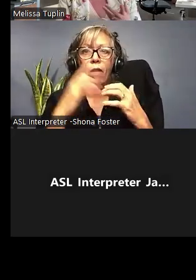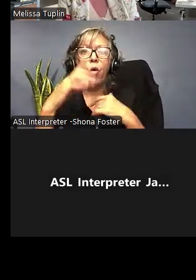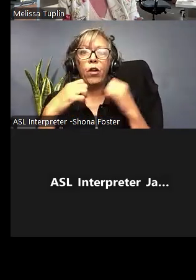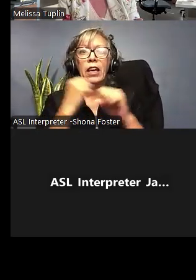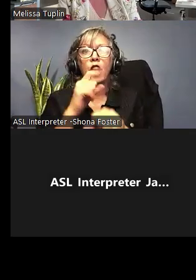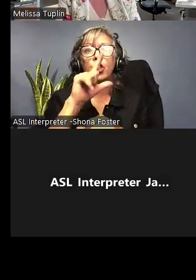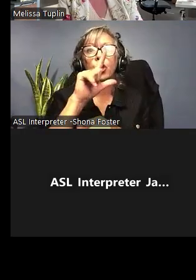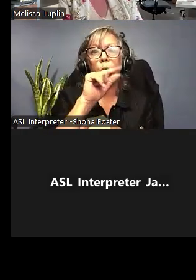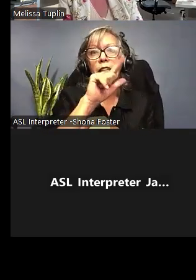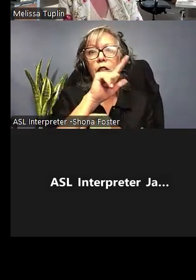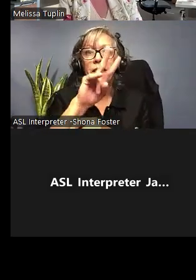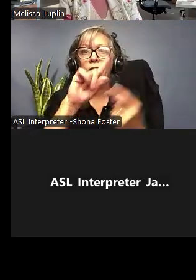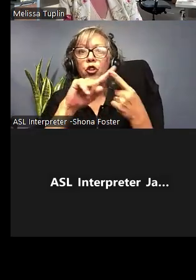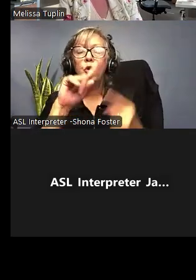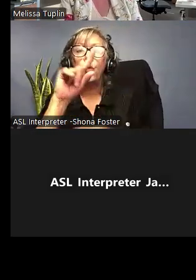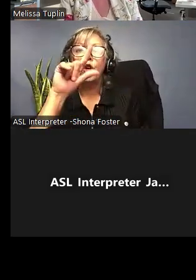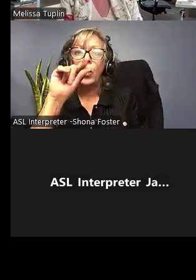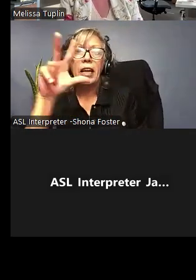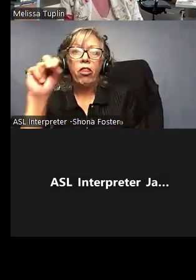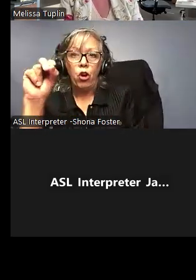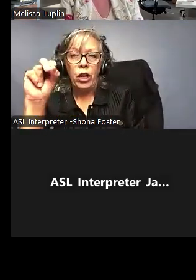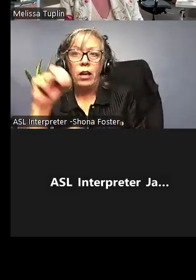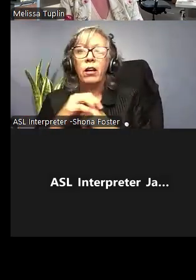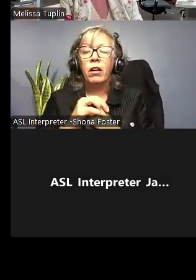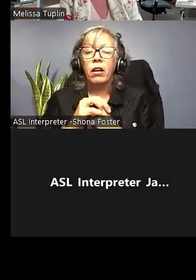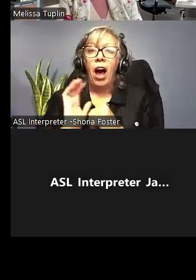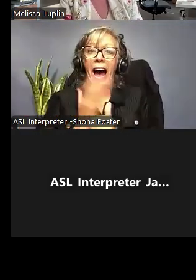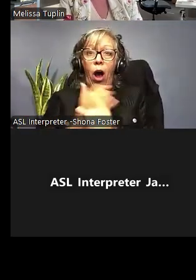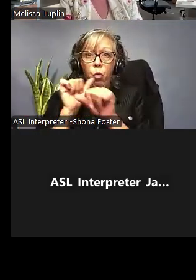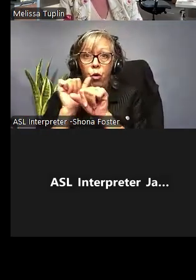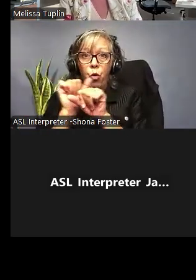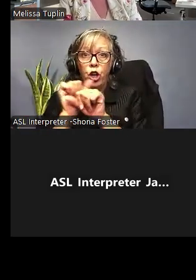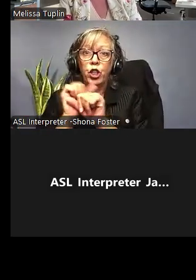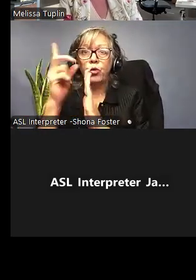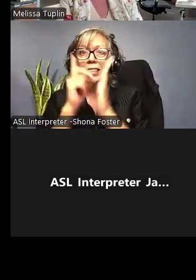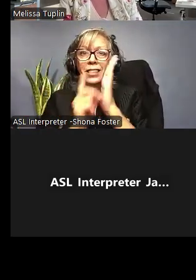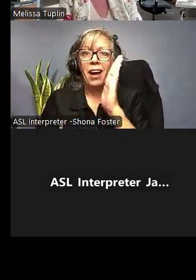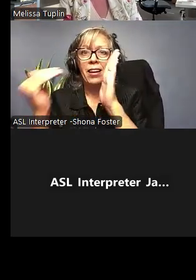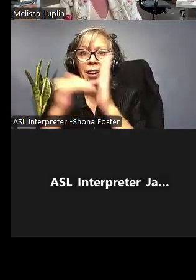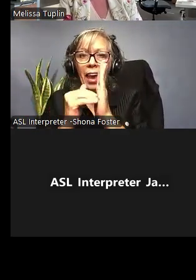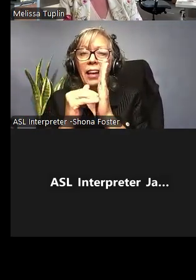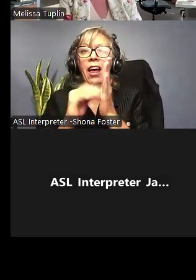I mentioned that the work to redesign the full program criteria and guidelines for the four-year